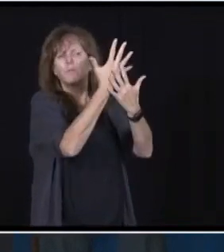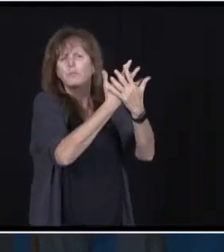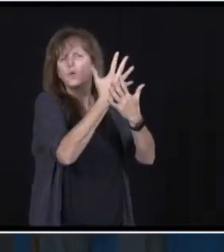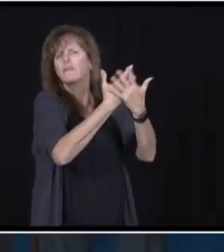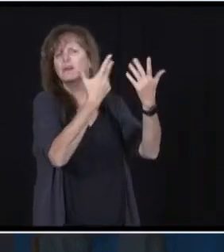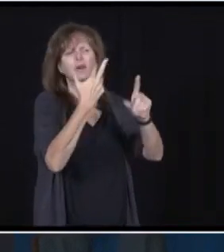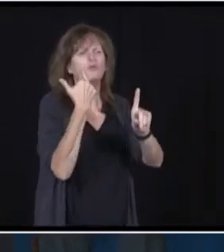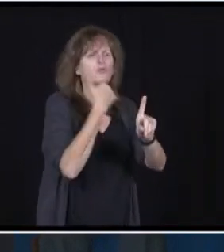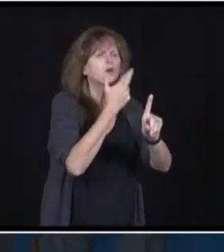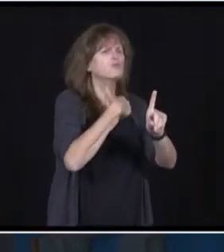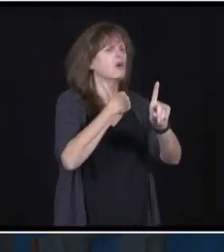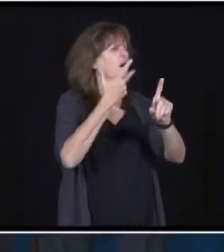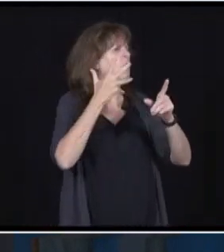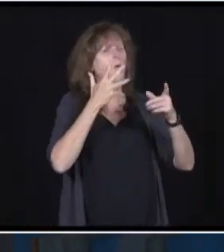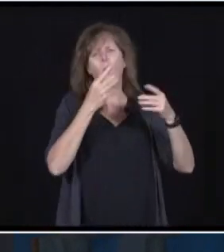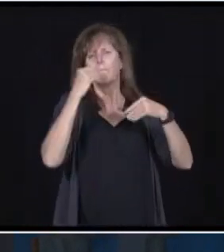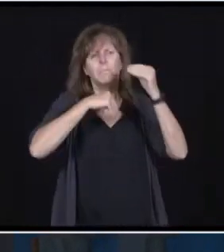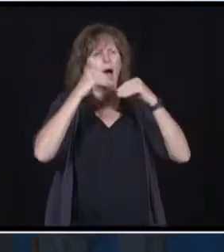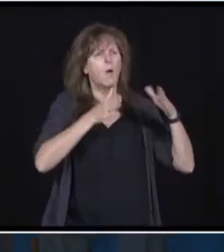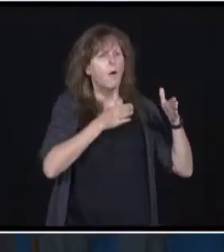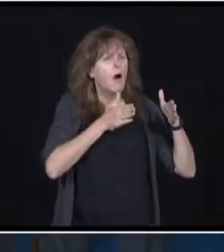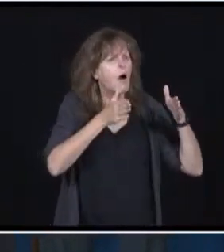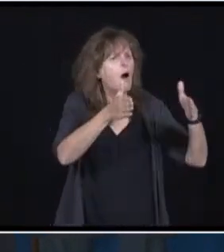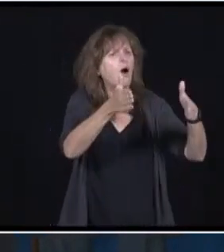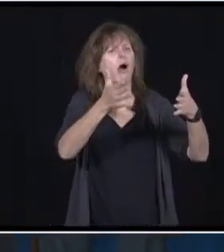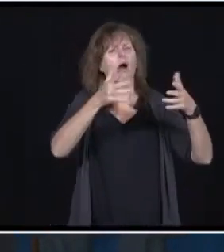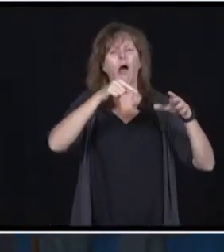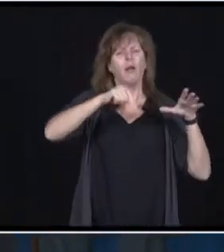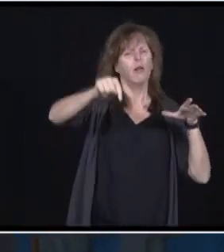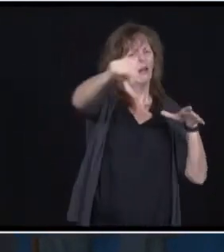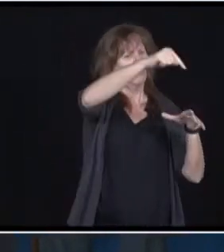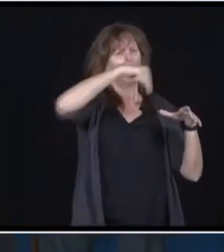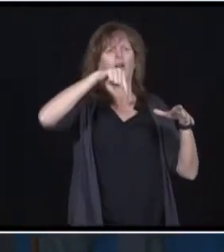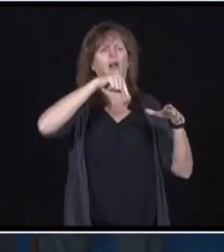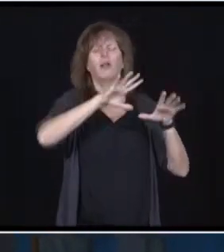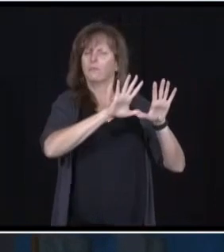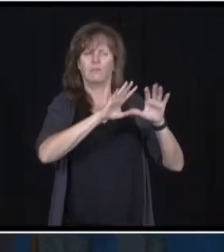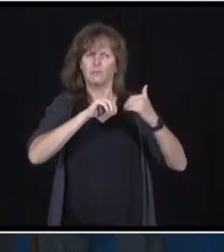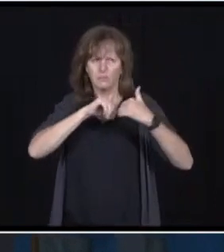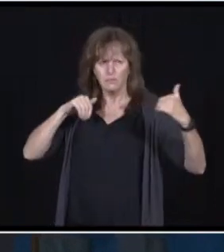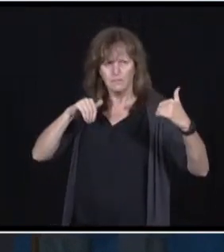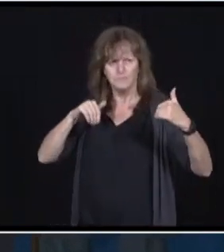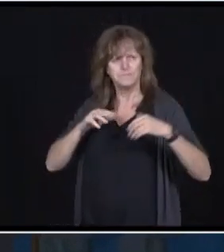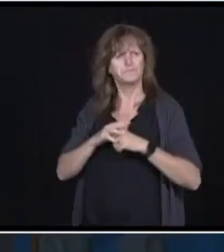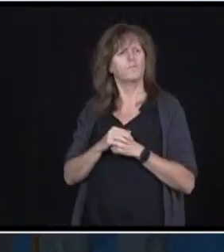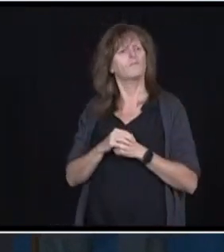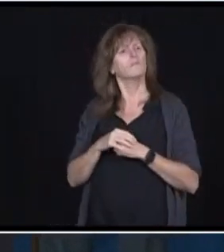held in staffed business or facilities such as movie theatres, restaurants, banquet halls, gyms or convention centres.